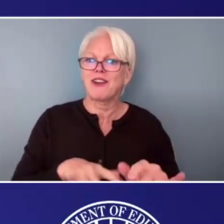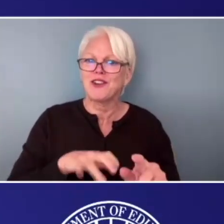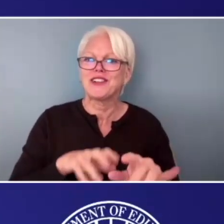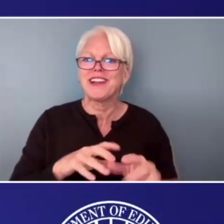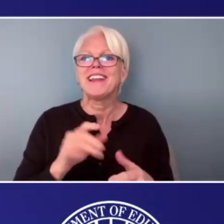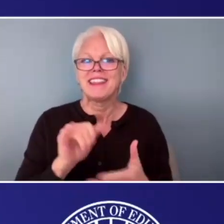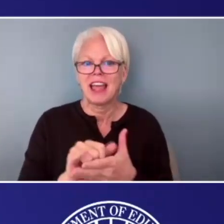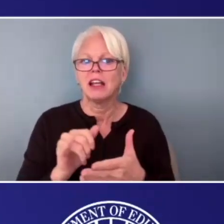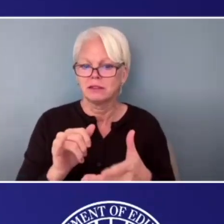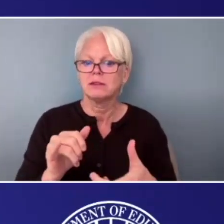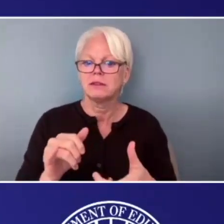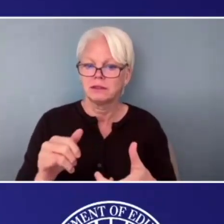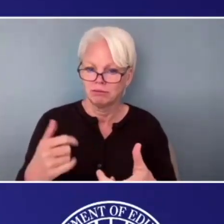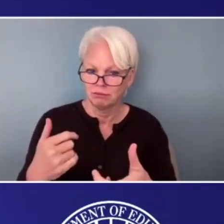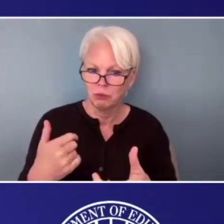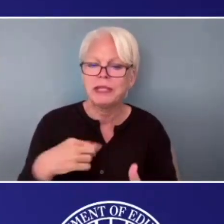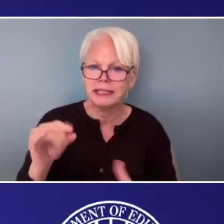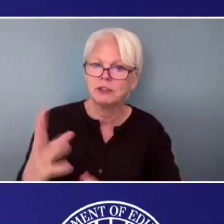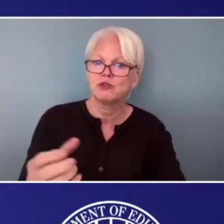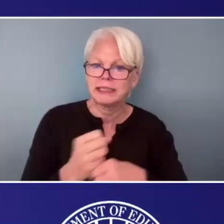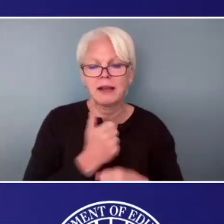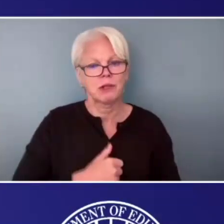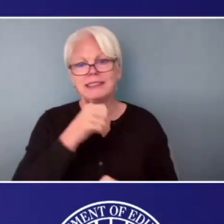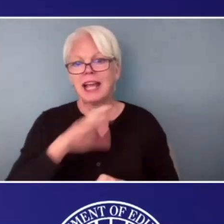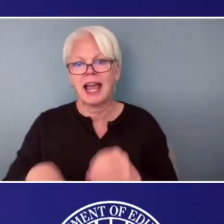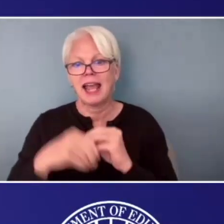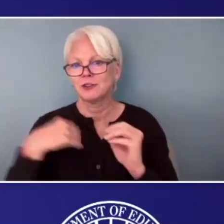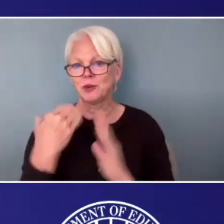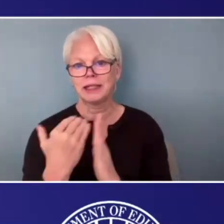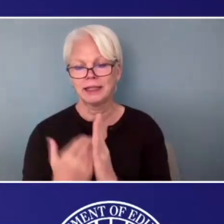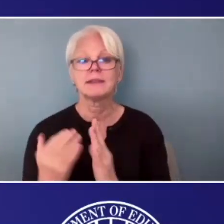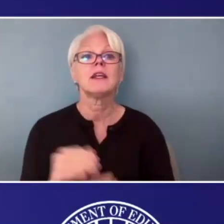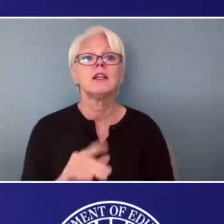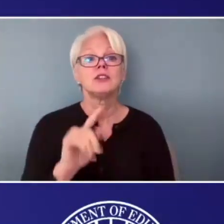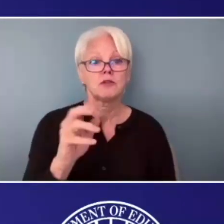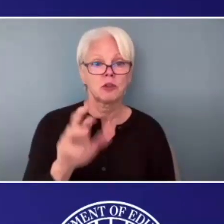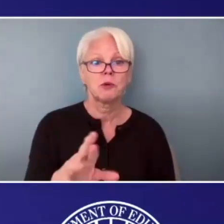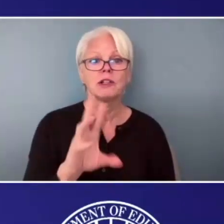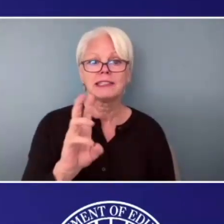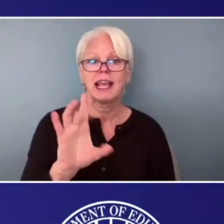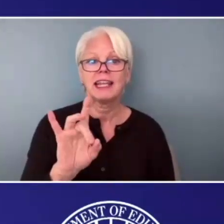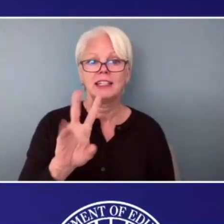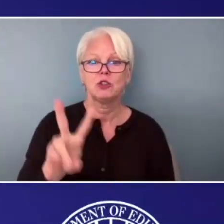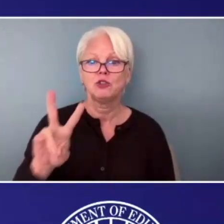list. We received from Tamar 682.215(e)(6).